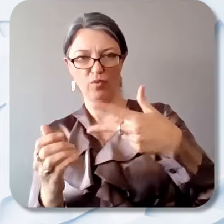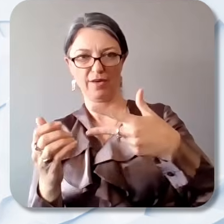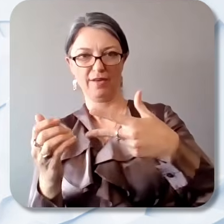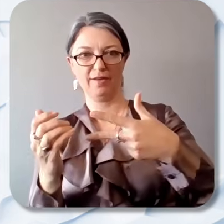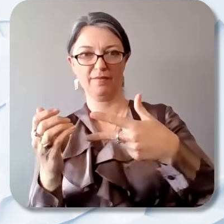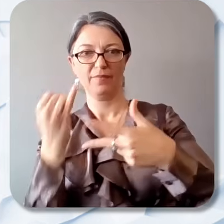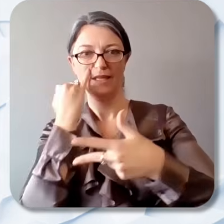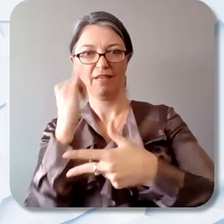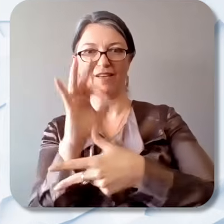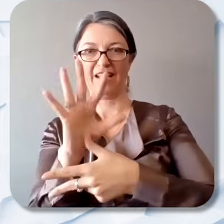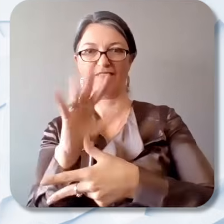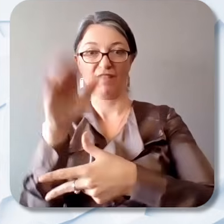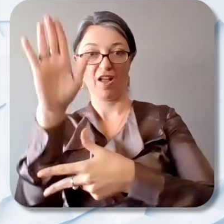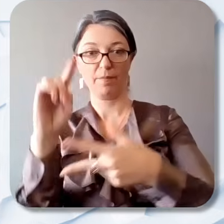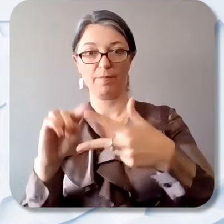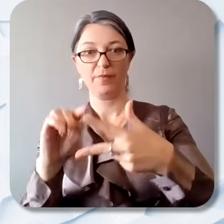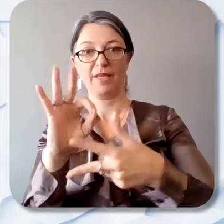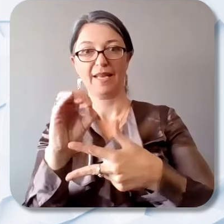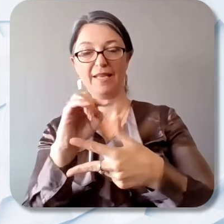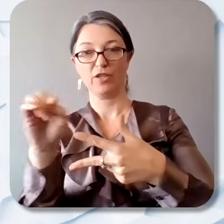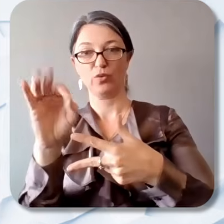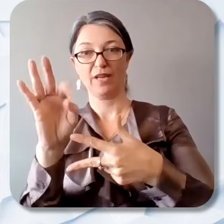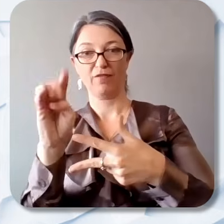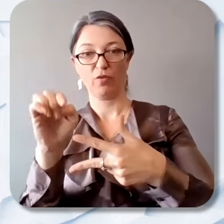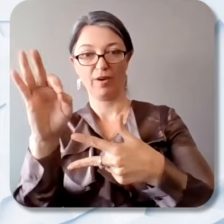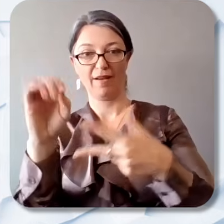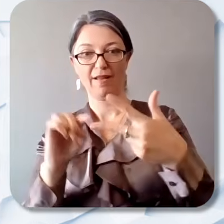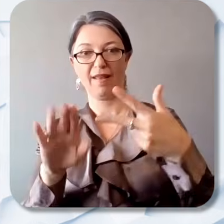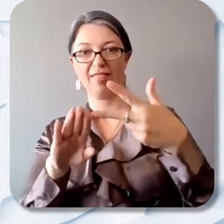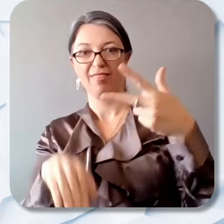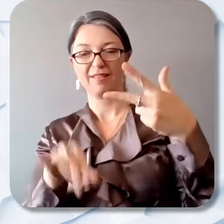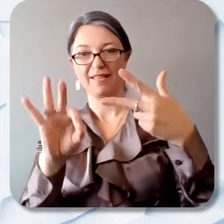So ideally we'd like to see that LEAs are providing most of the services to all of their